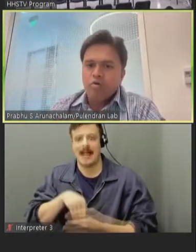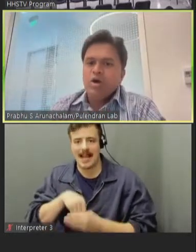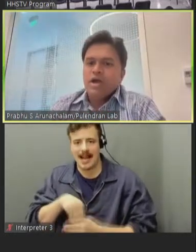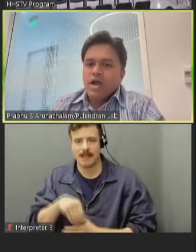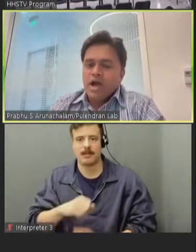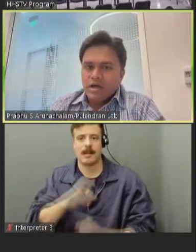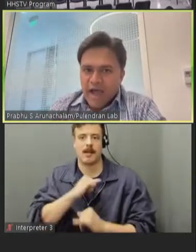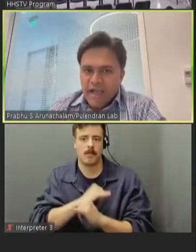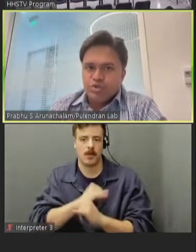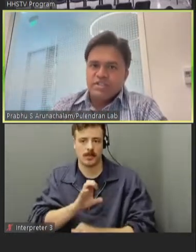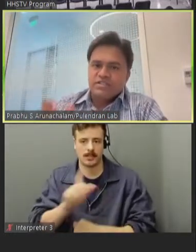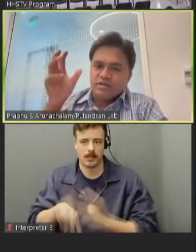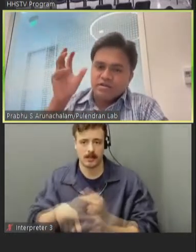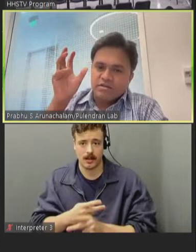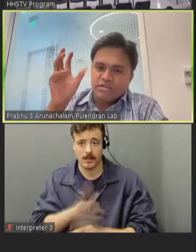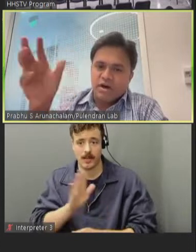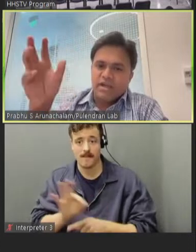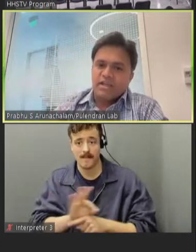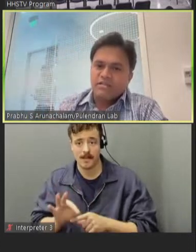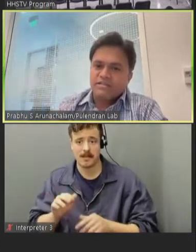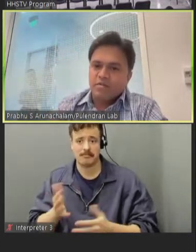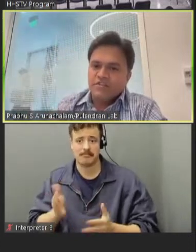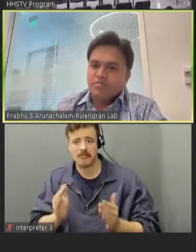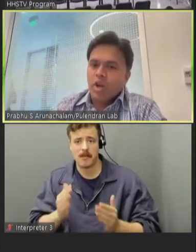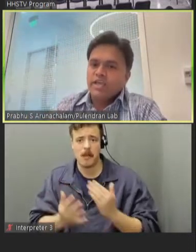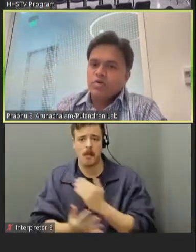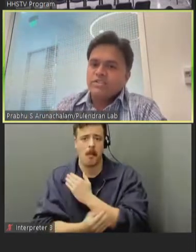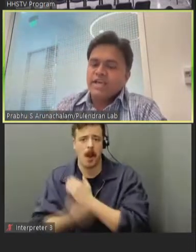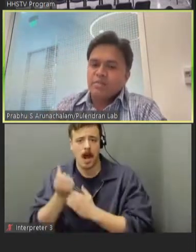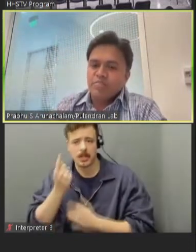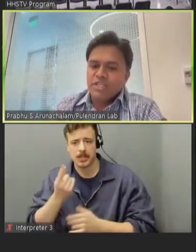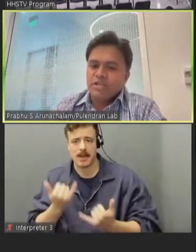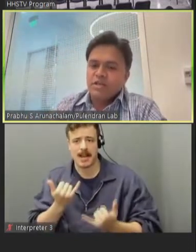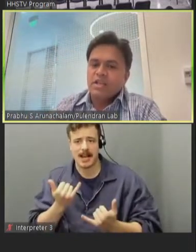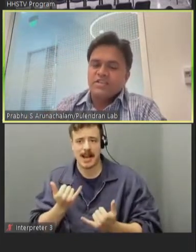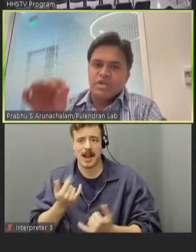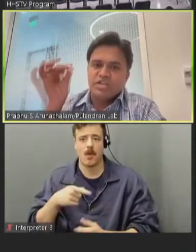adjuvants that are targeting some of these molecules like [unintelligible] have been